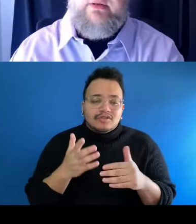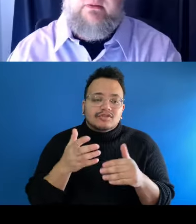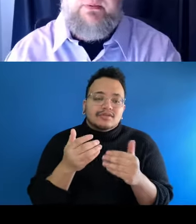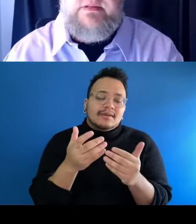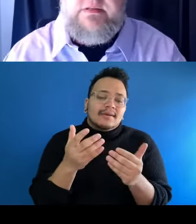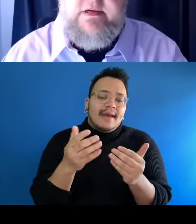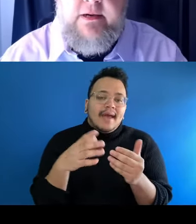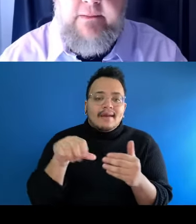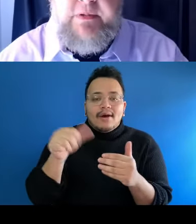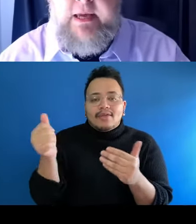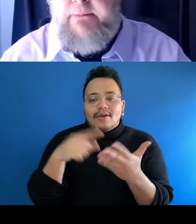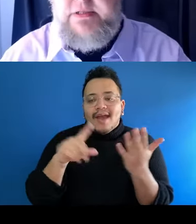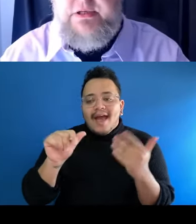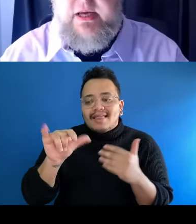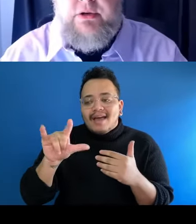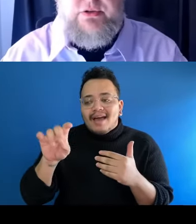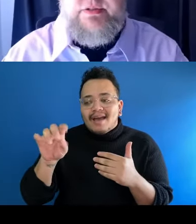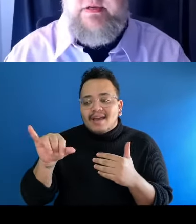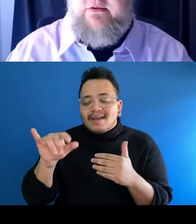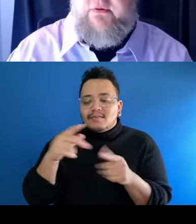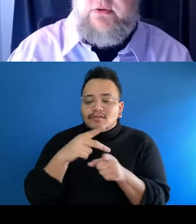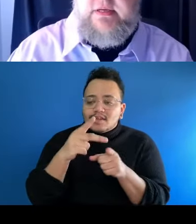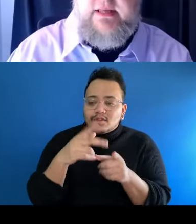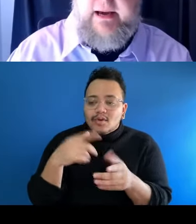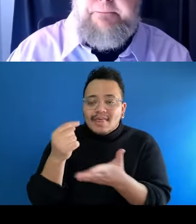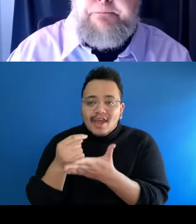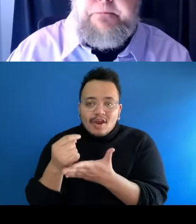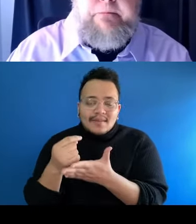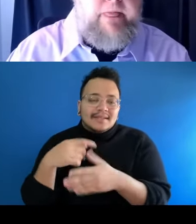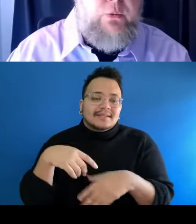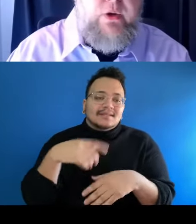so therapists, campus educators, folks like that.